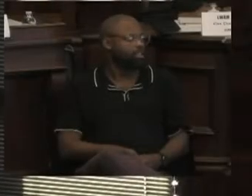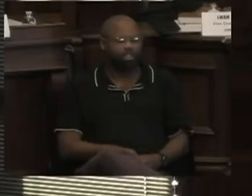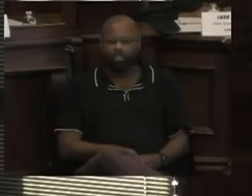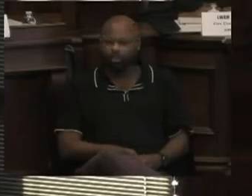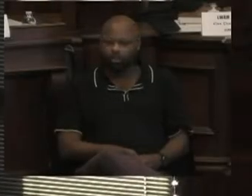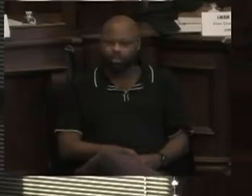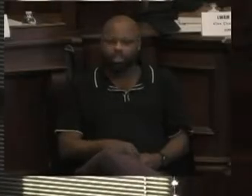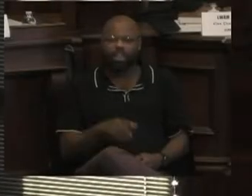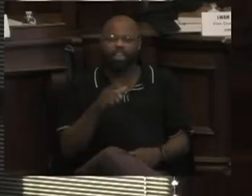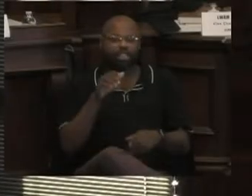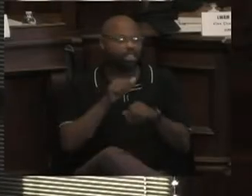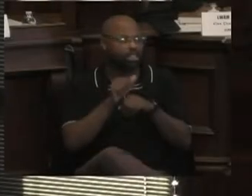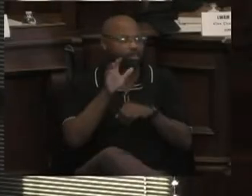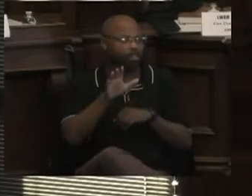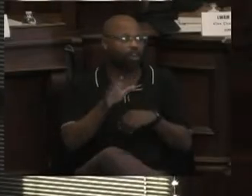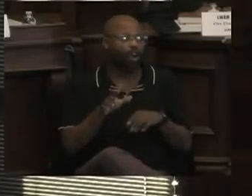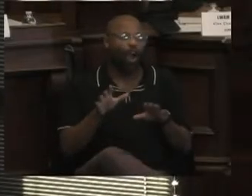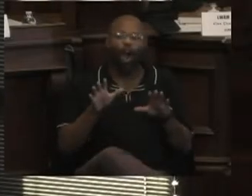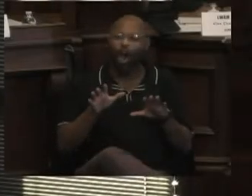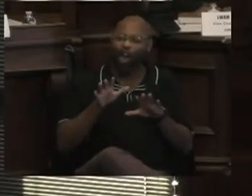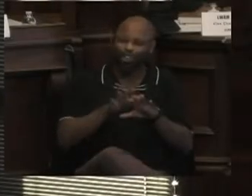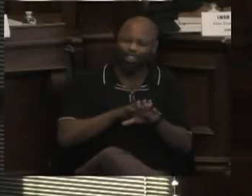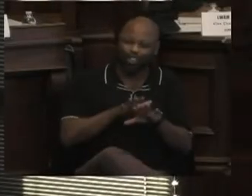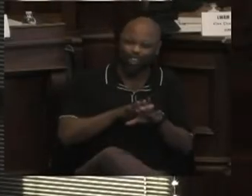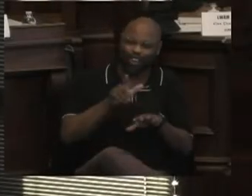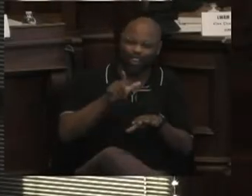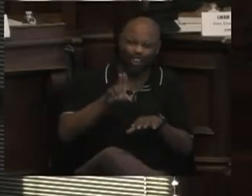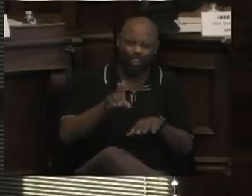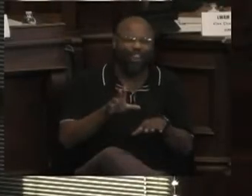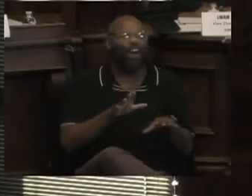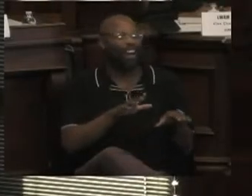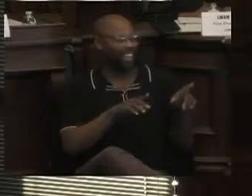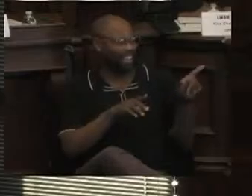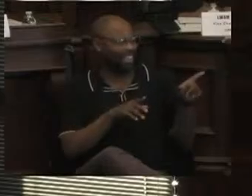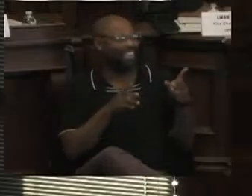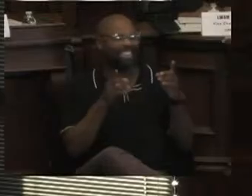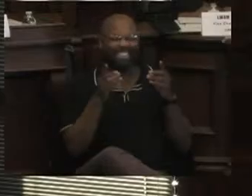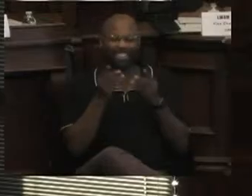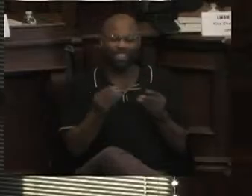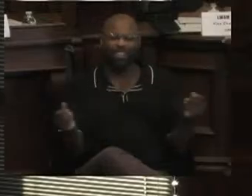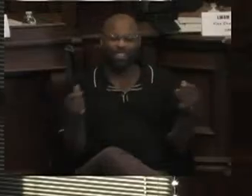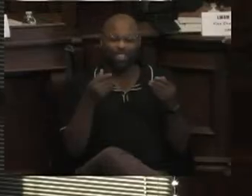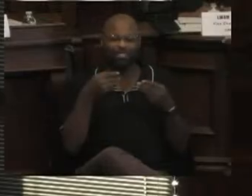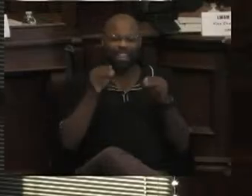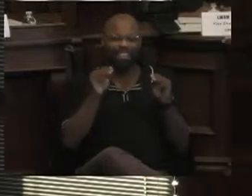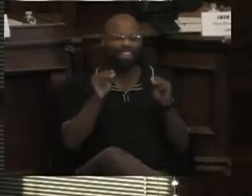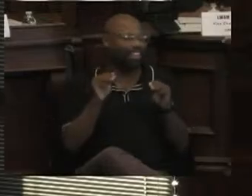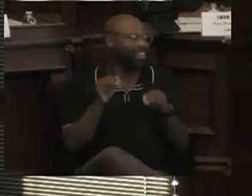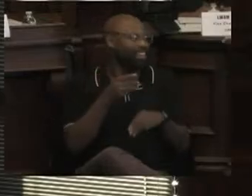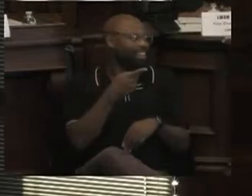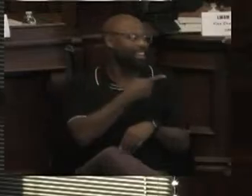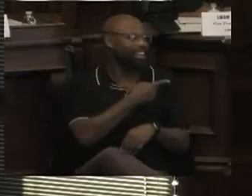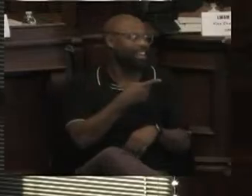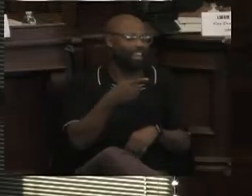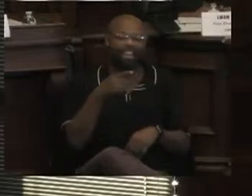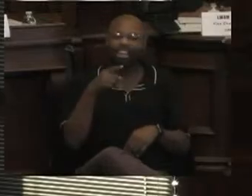the incident zip code, where it happens, the races, the mission